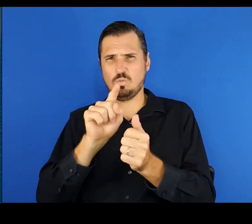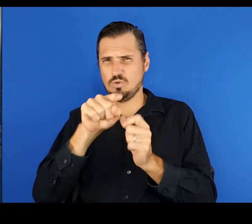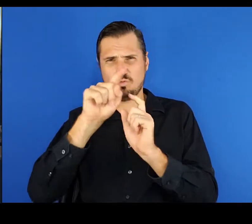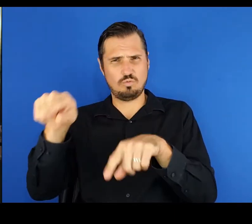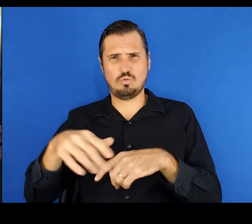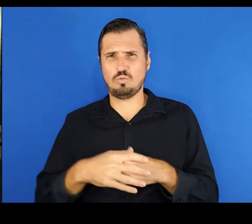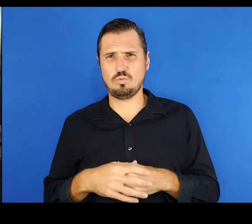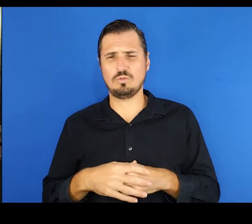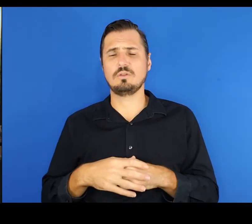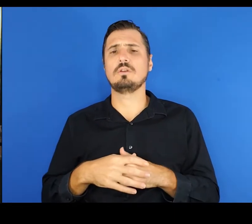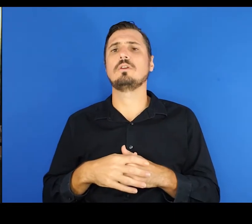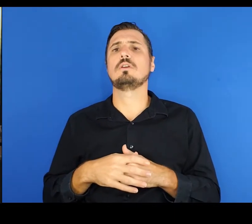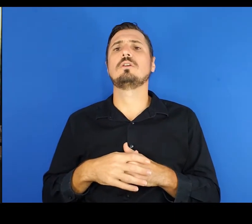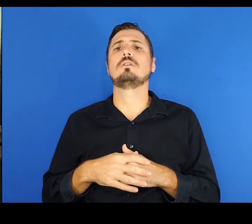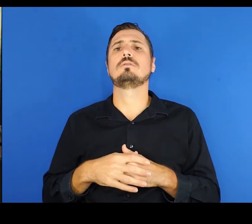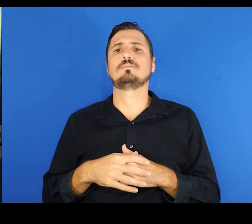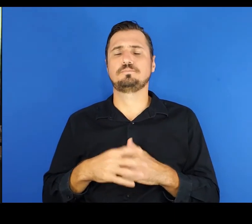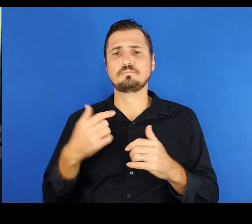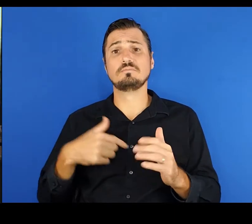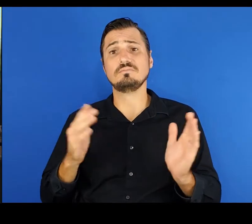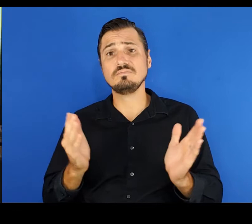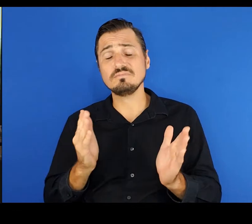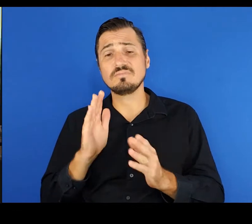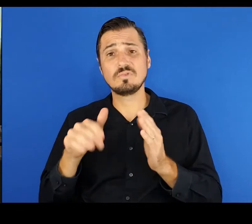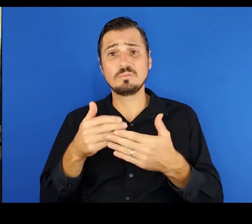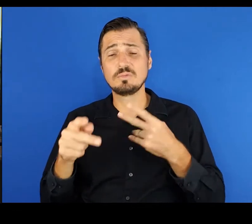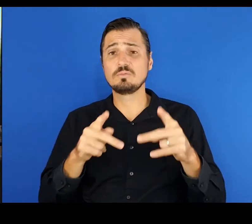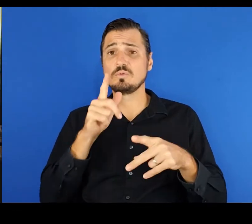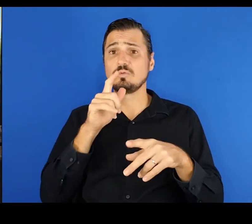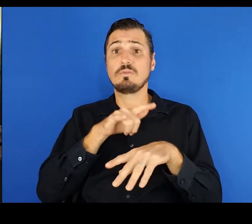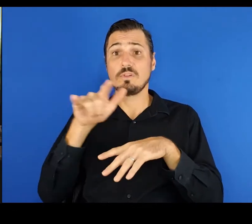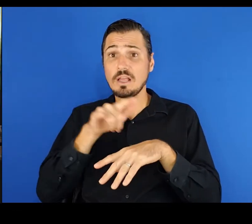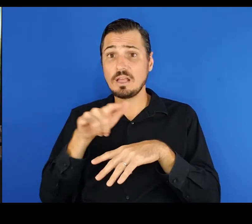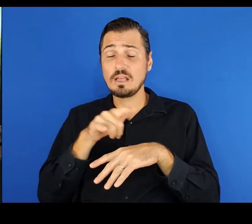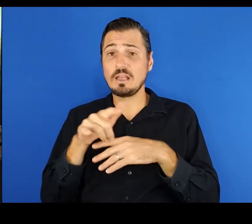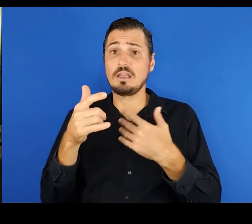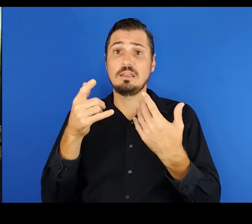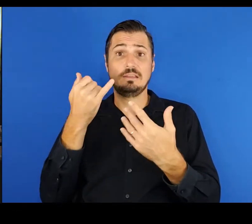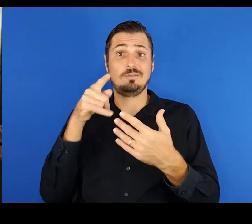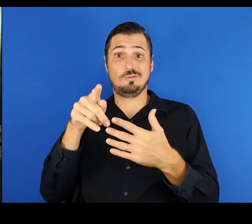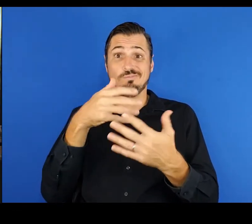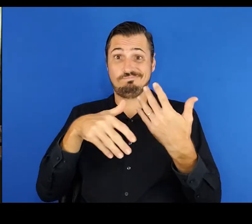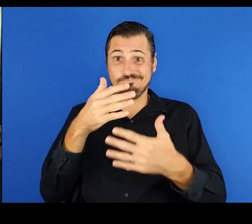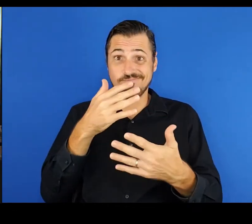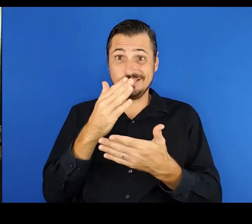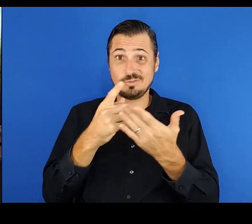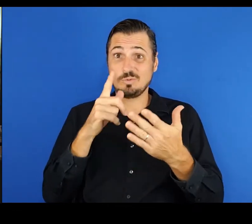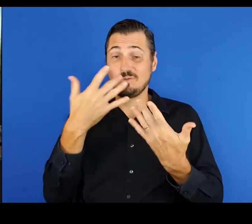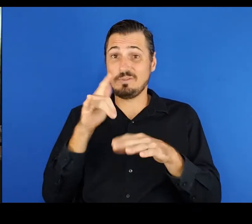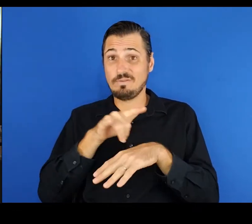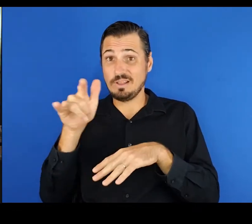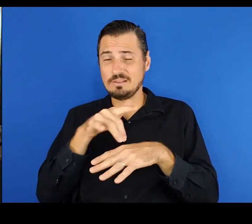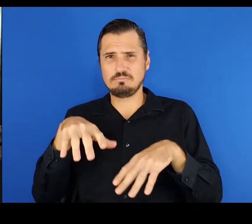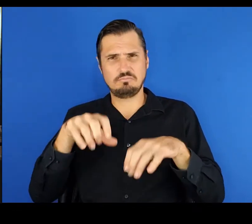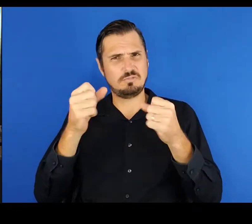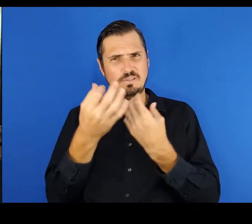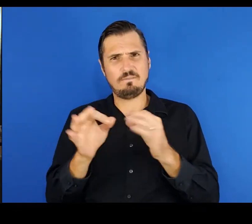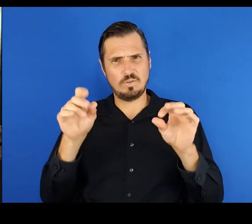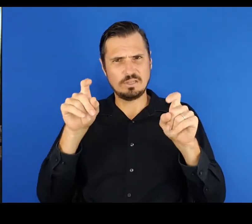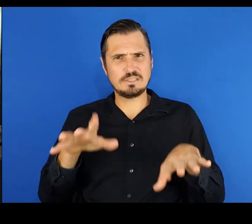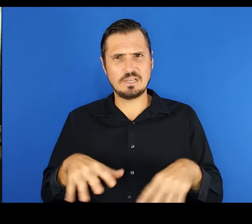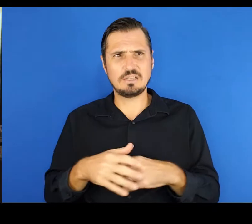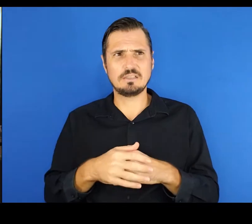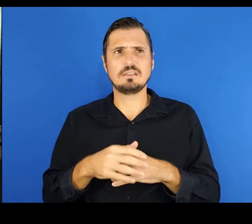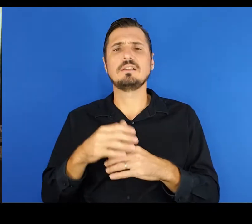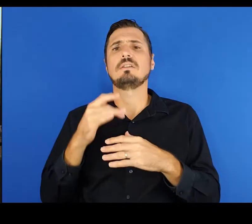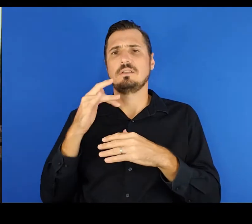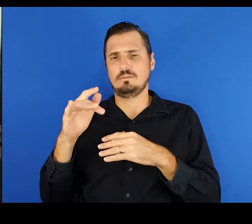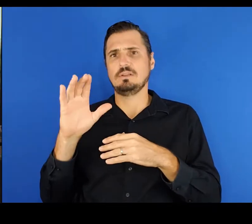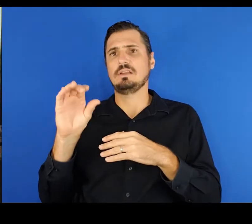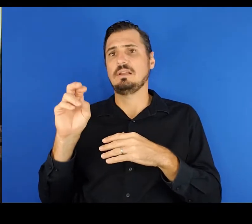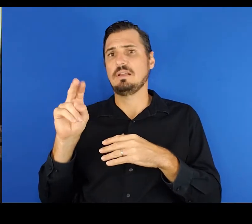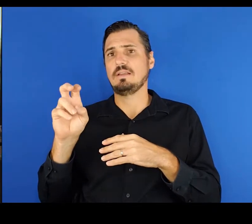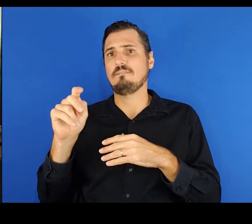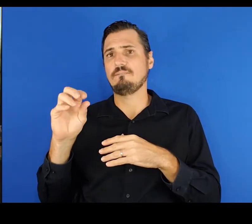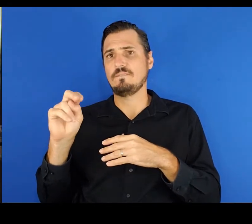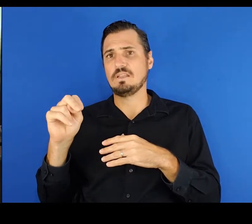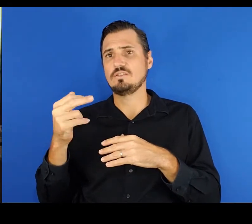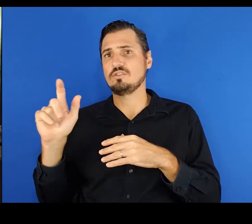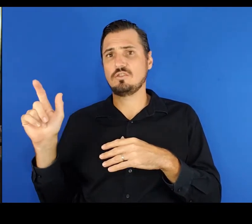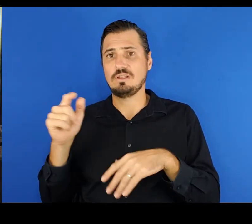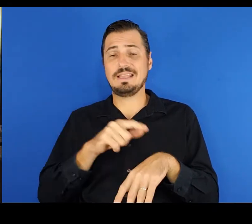We also encourage travelers and those exposed to travelers to take a FREE COVID-19 test, which is available without appointment at the Convention Hall from 8 a.m. to 3 p.m. Monday